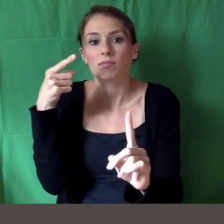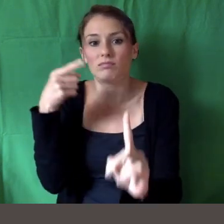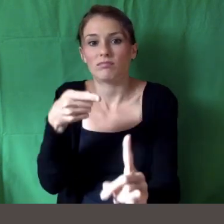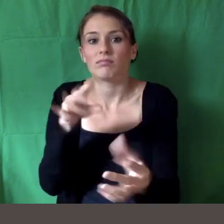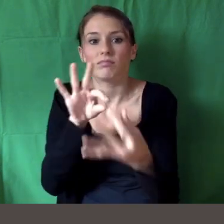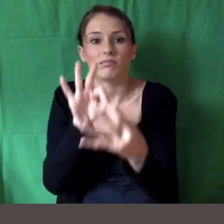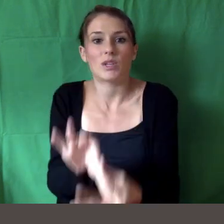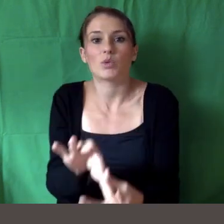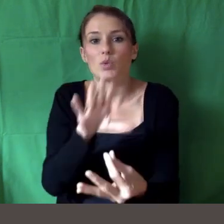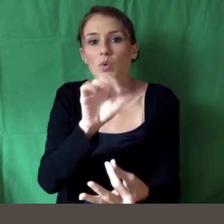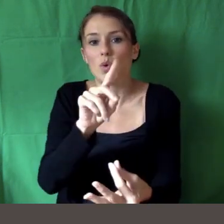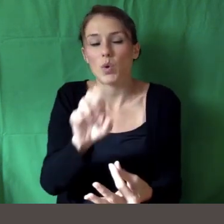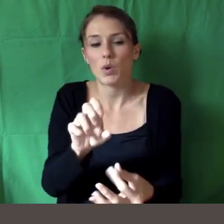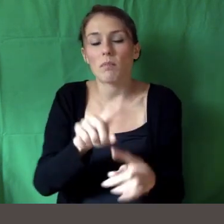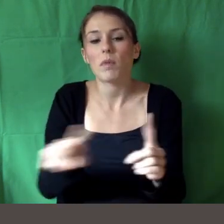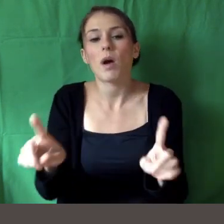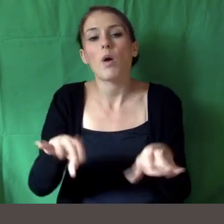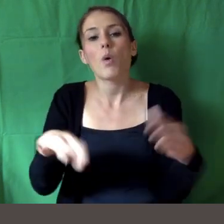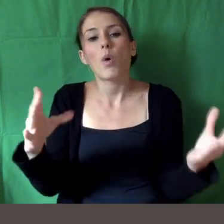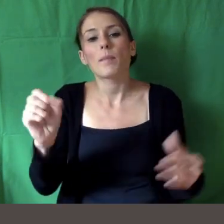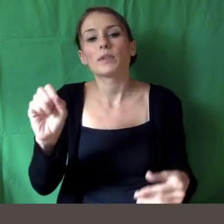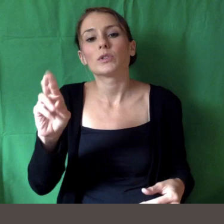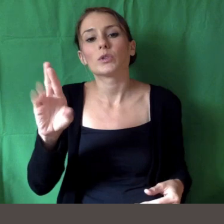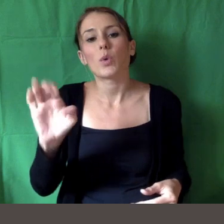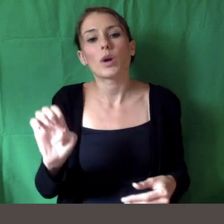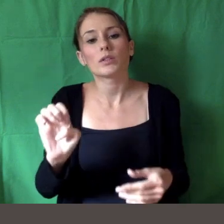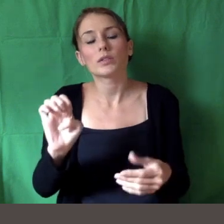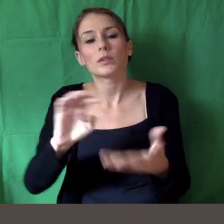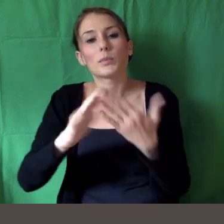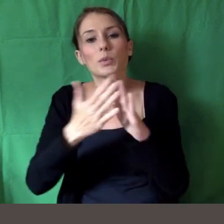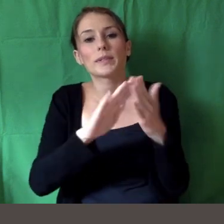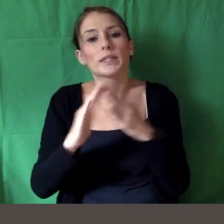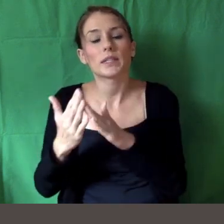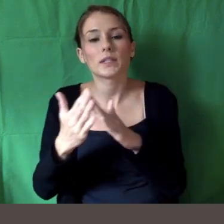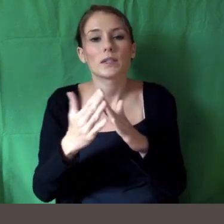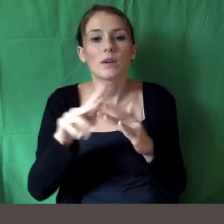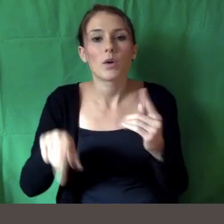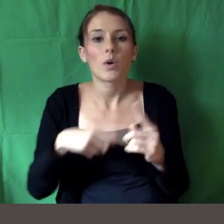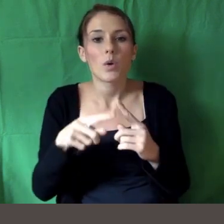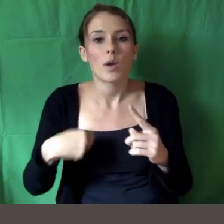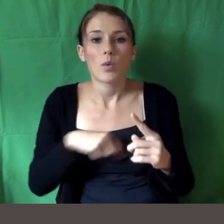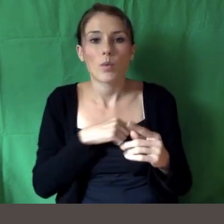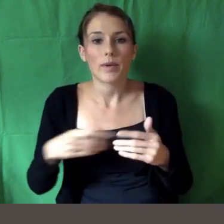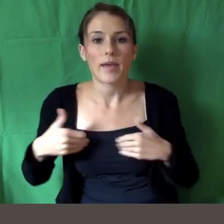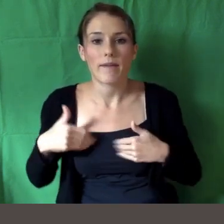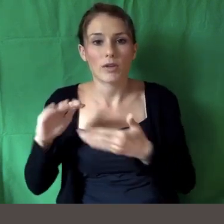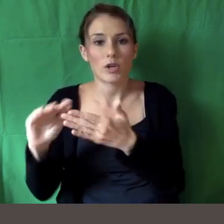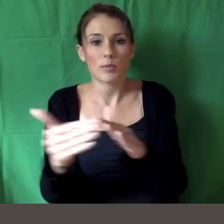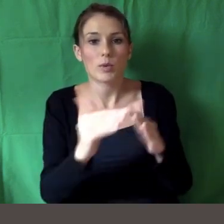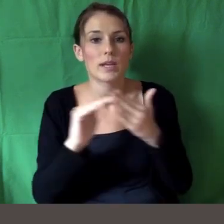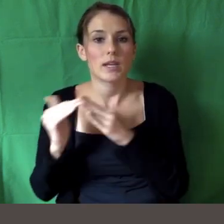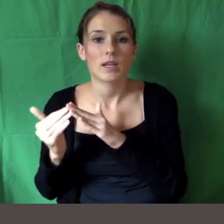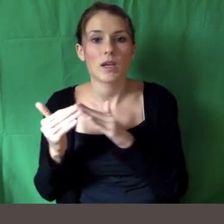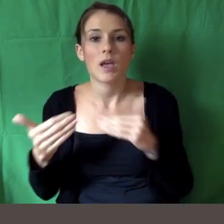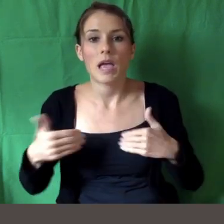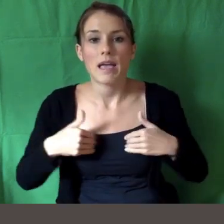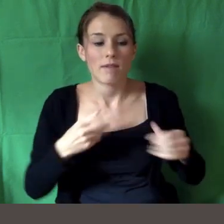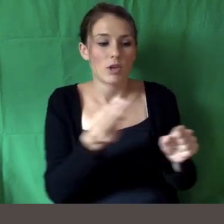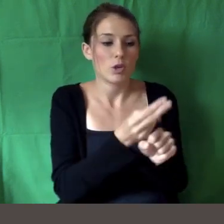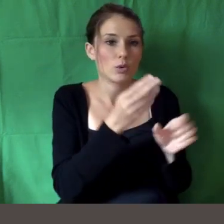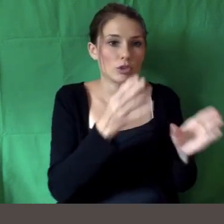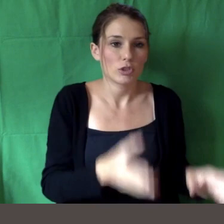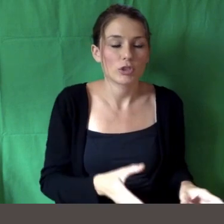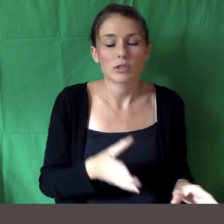Python is an open source community, so when we have a community, we have users and contributors